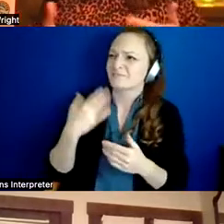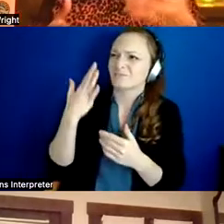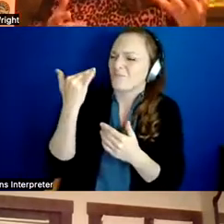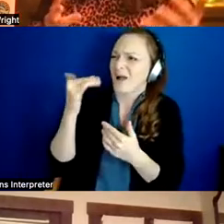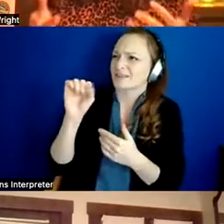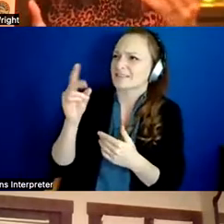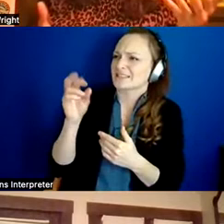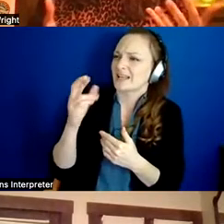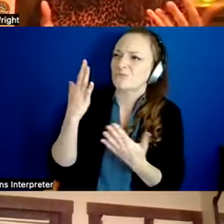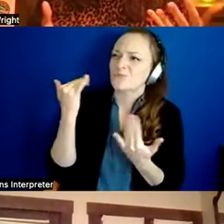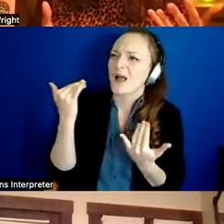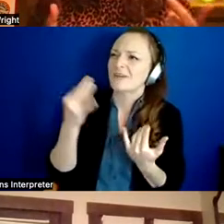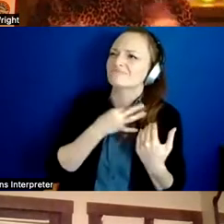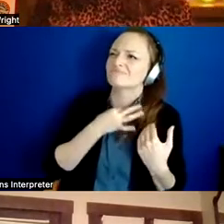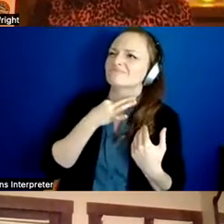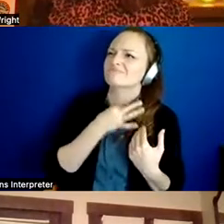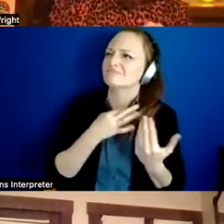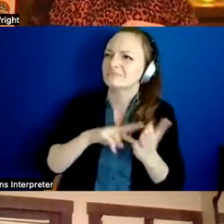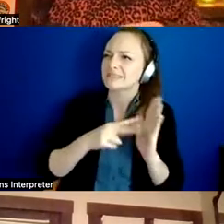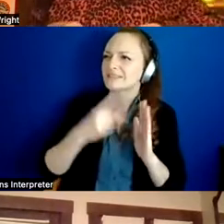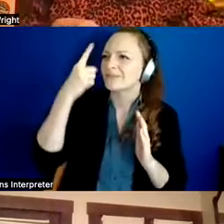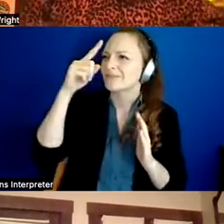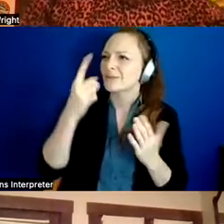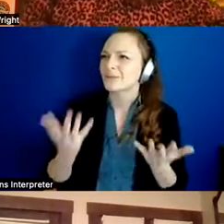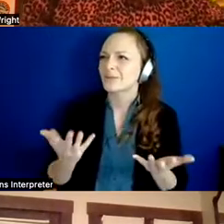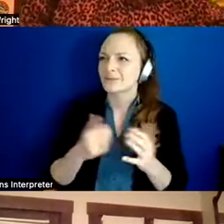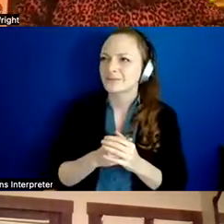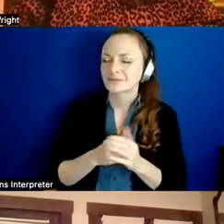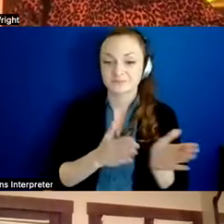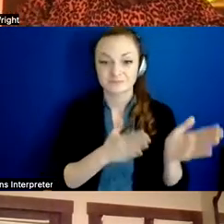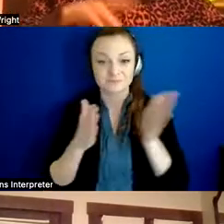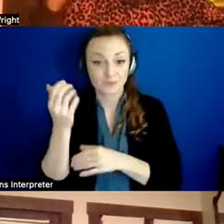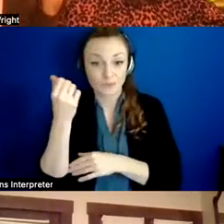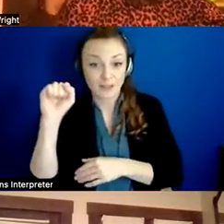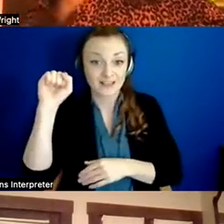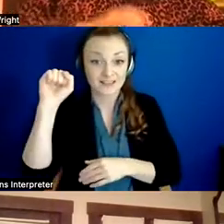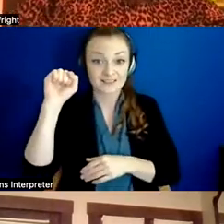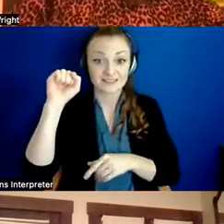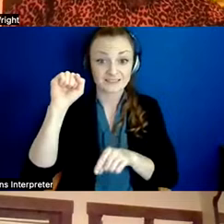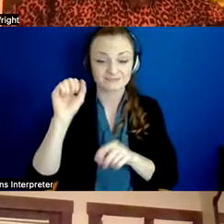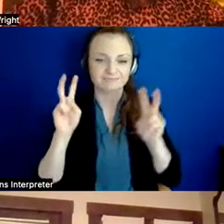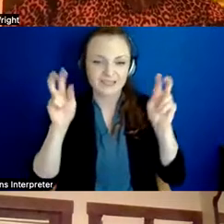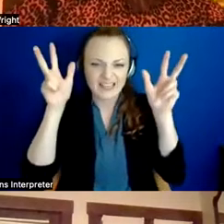19:42:48 What's the meaning of all of this the rebellious child, or the evil child says,